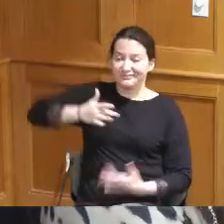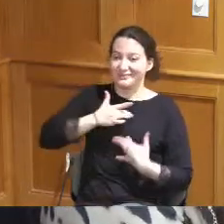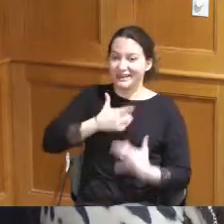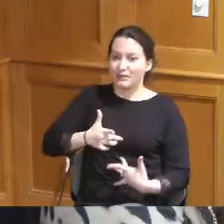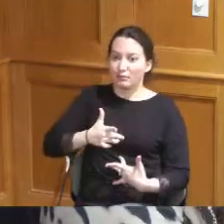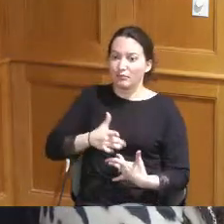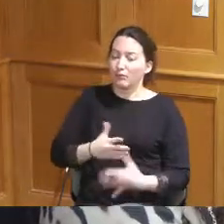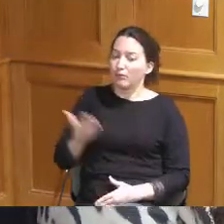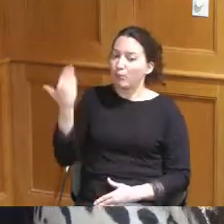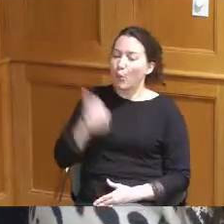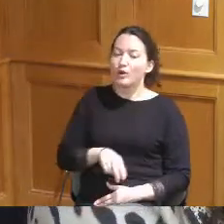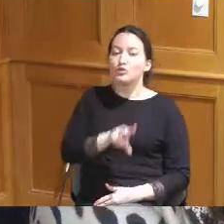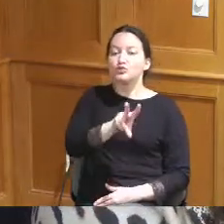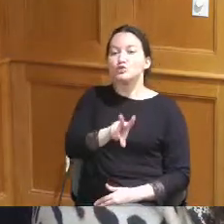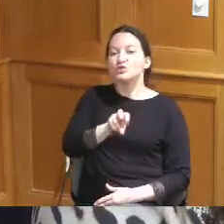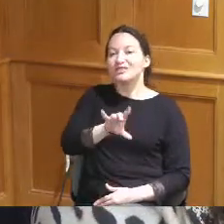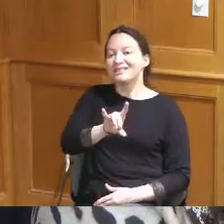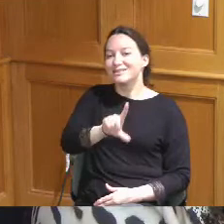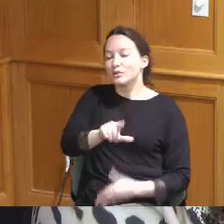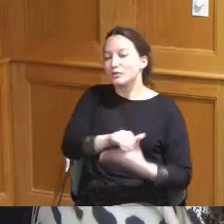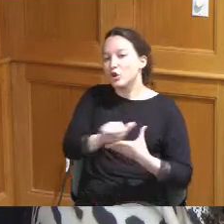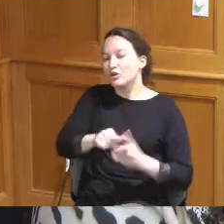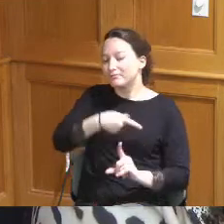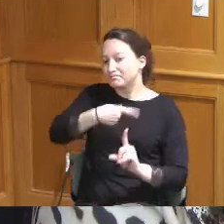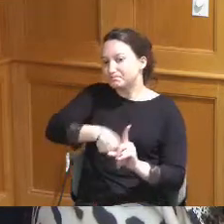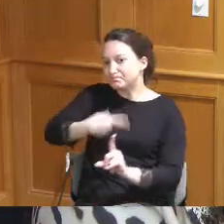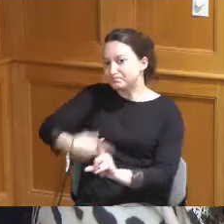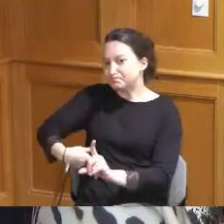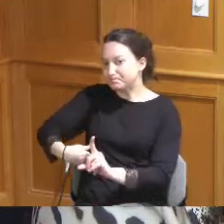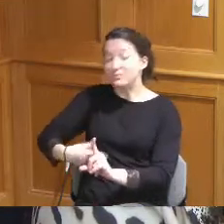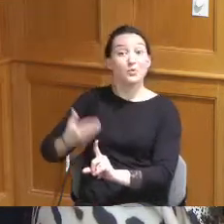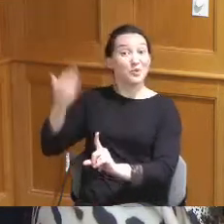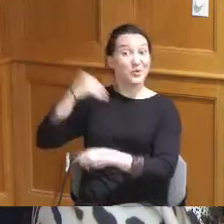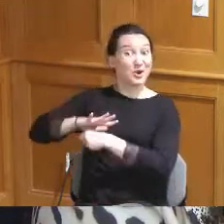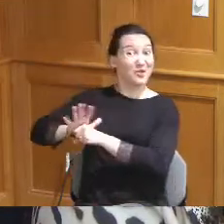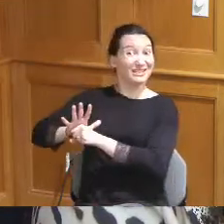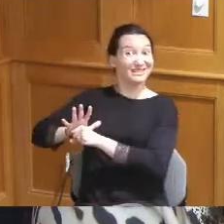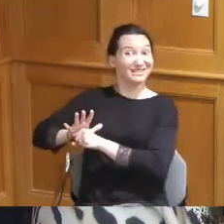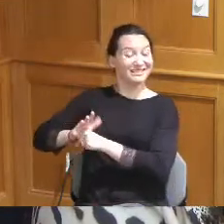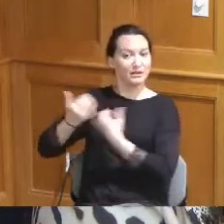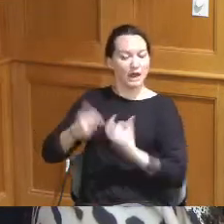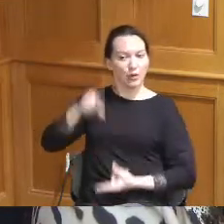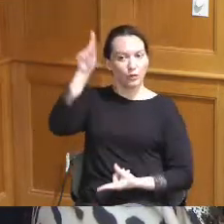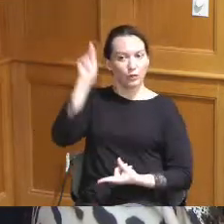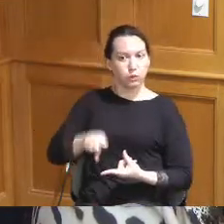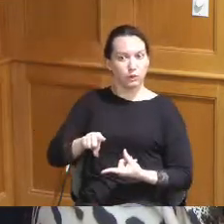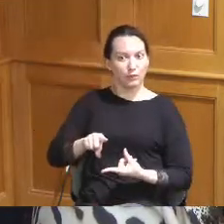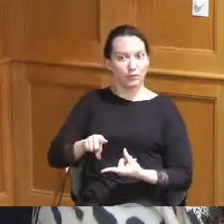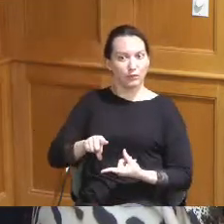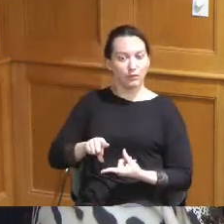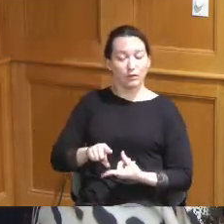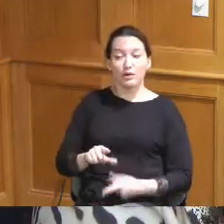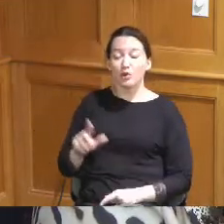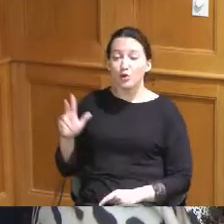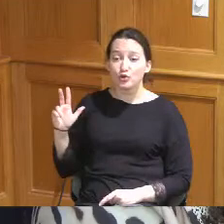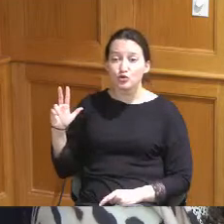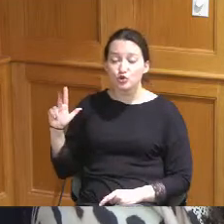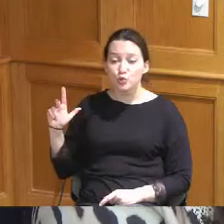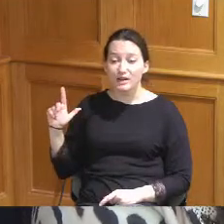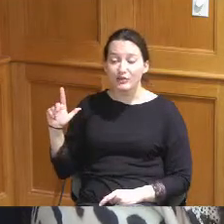getting 281 dollars per month under the Covid rules now they are back to 23 dollars a month